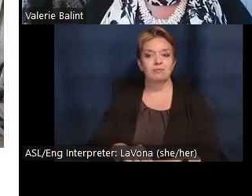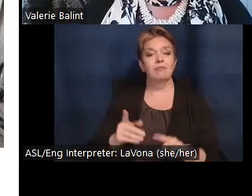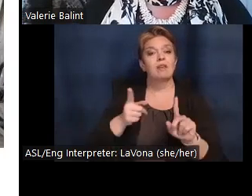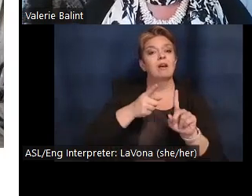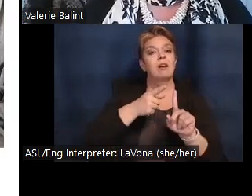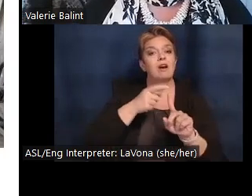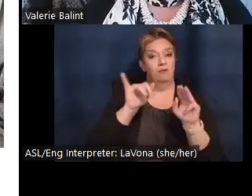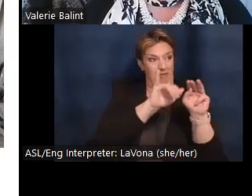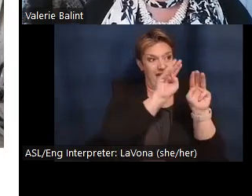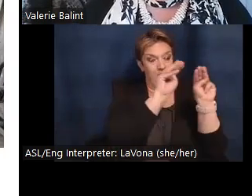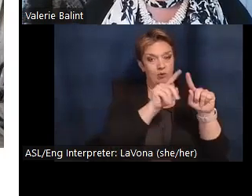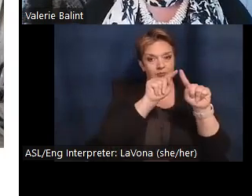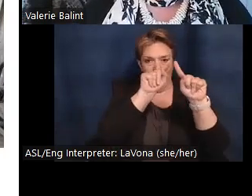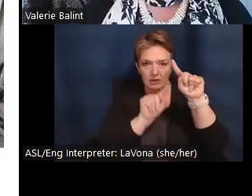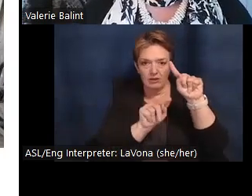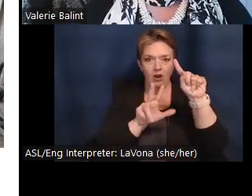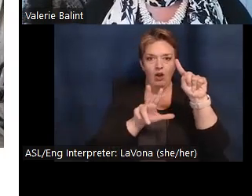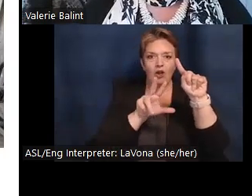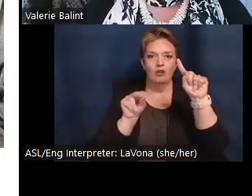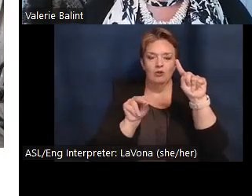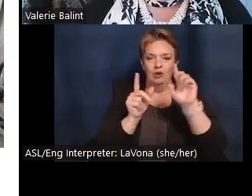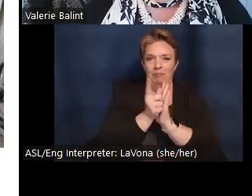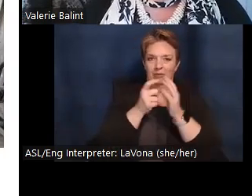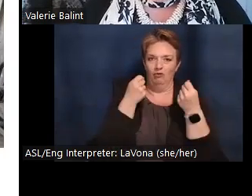of Apache painter, sculptor, and teacher, Allan Hauser.